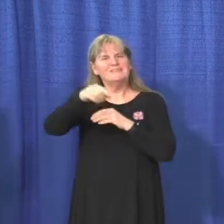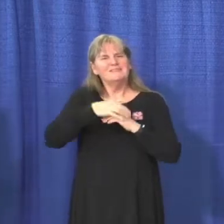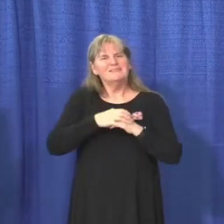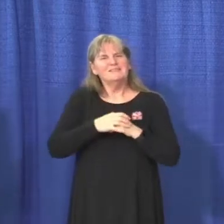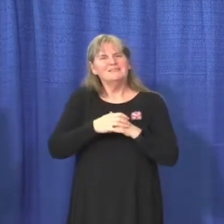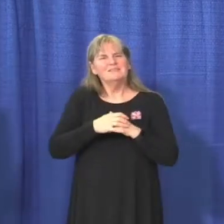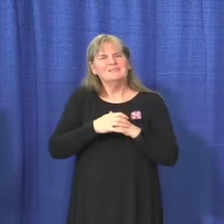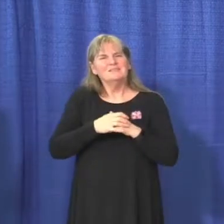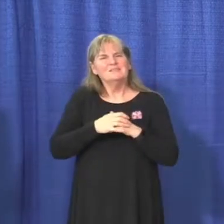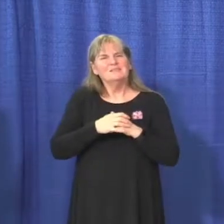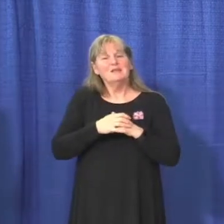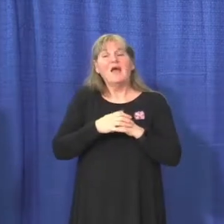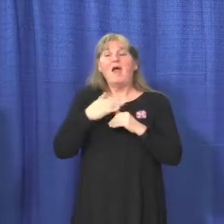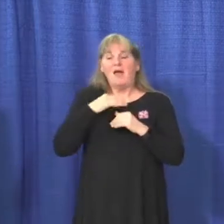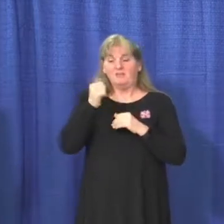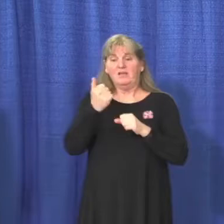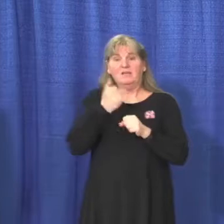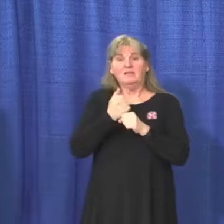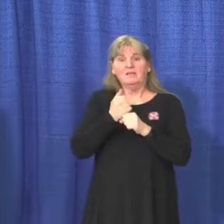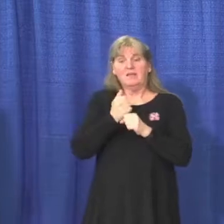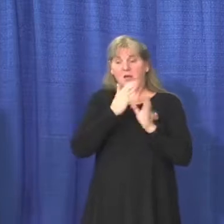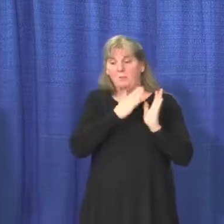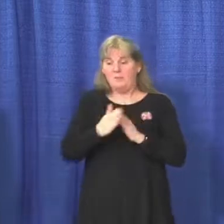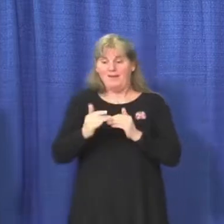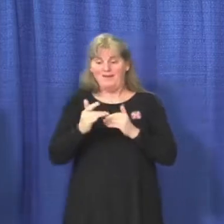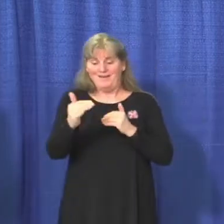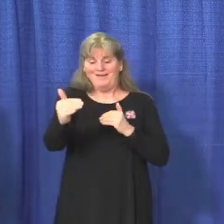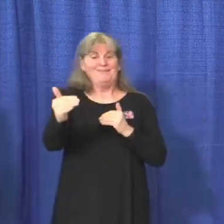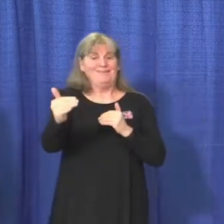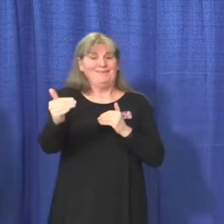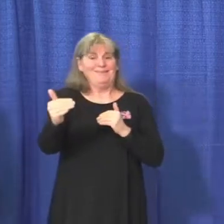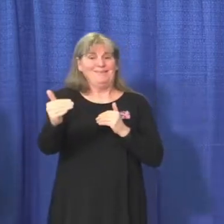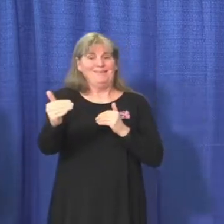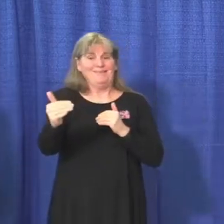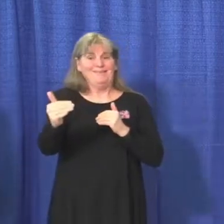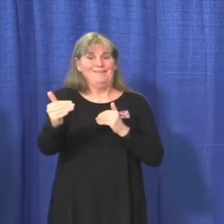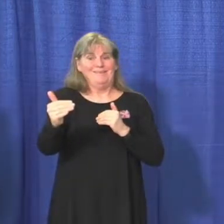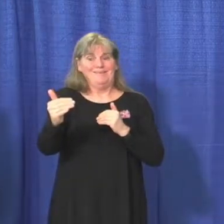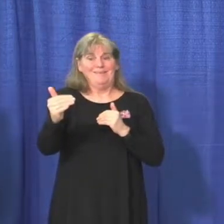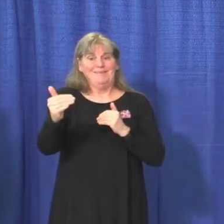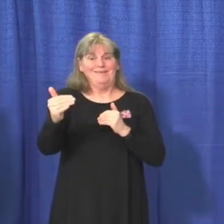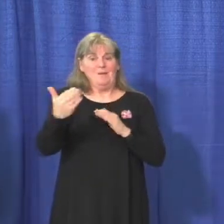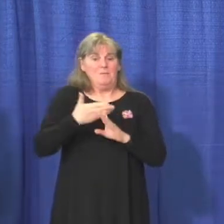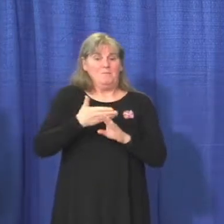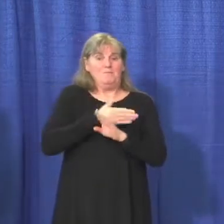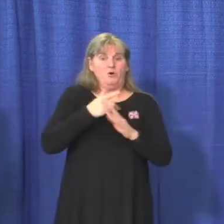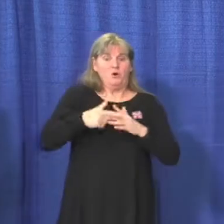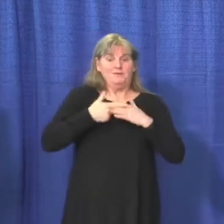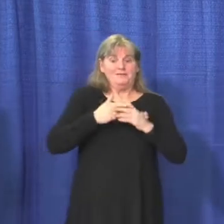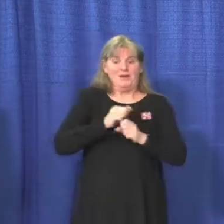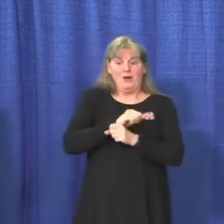McCain into the -- we had a ten year plan we came into Covid-19